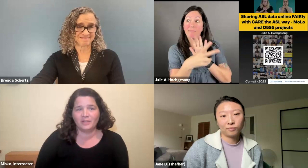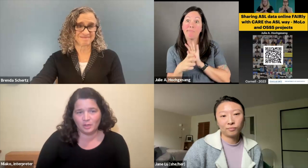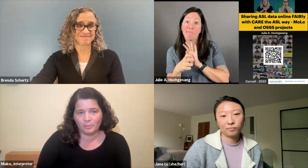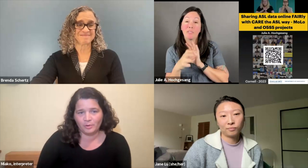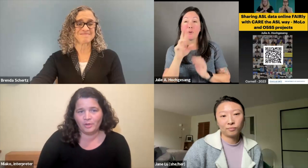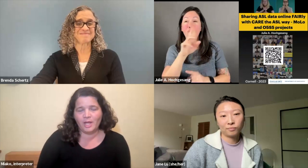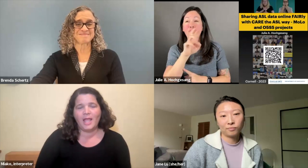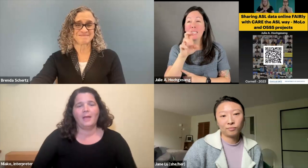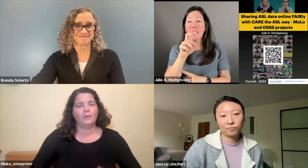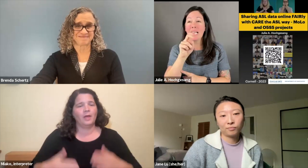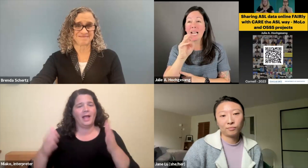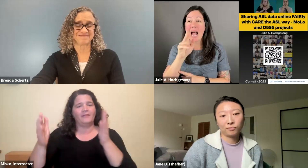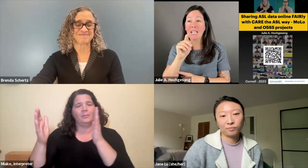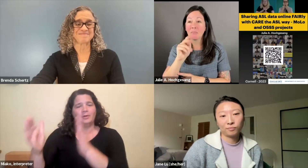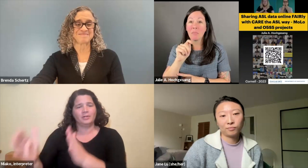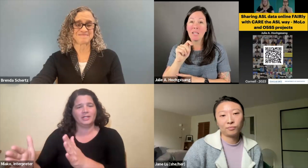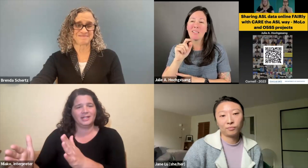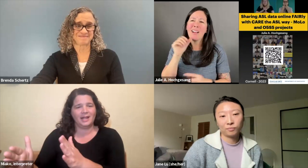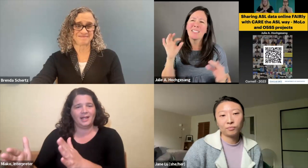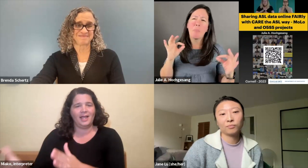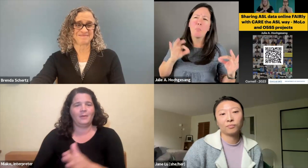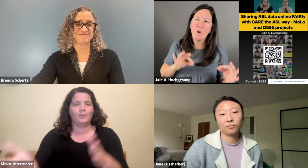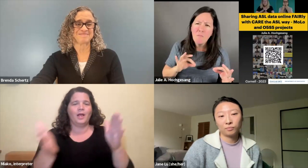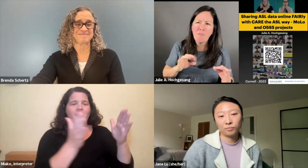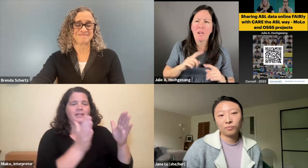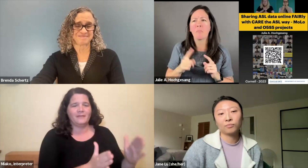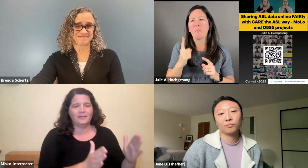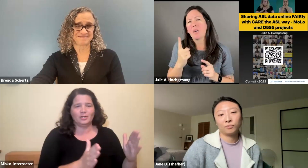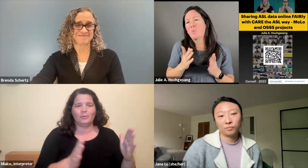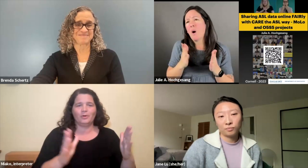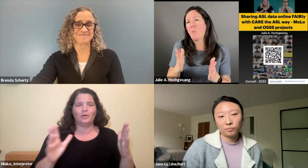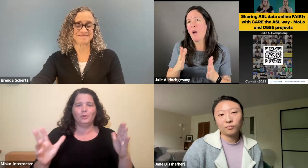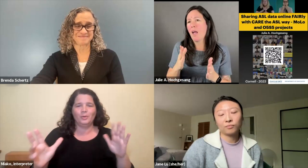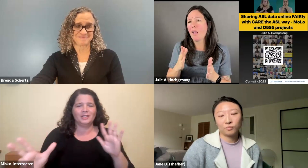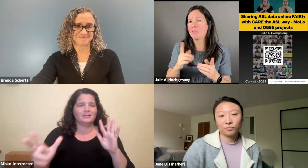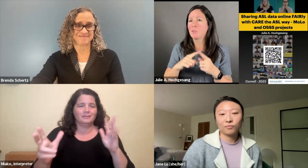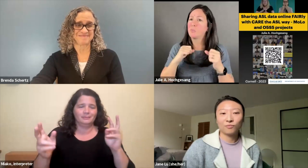interpreter and we'll have the person's data and we'll have a deaf interpreter who